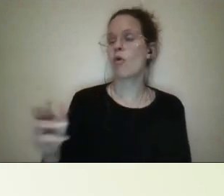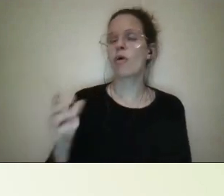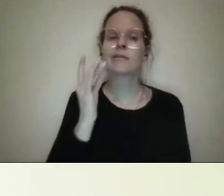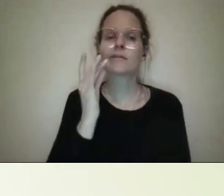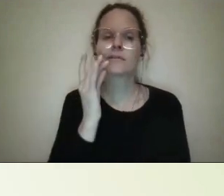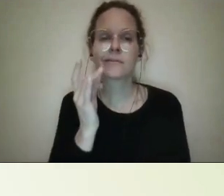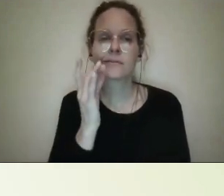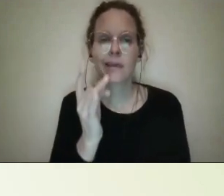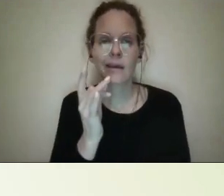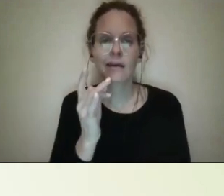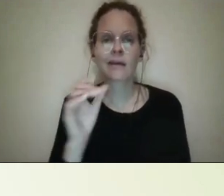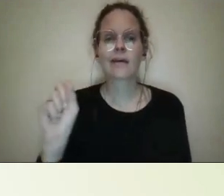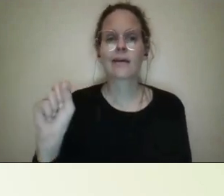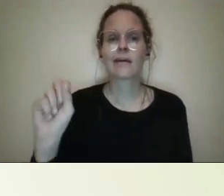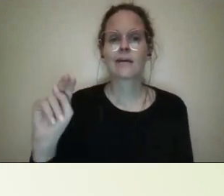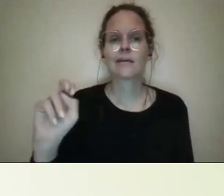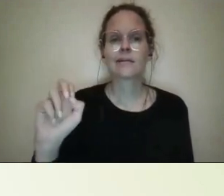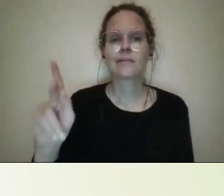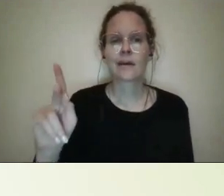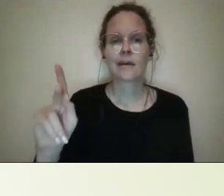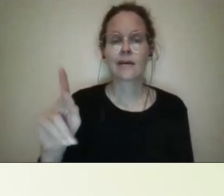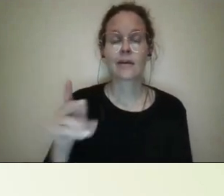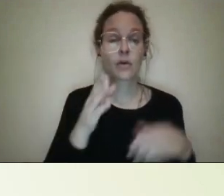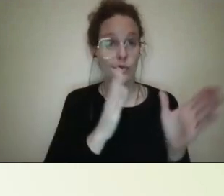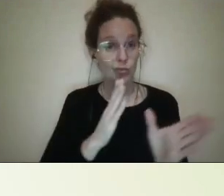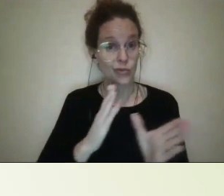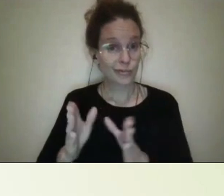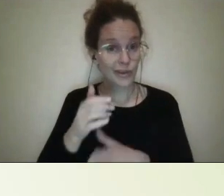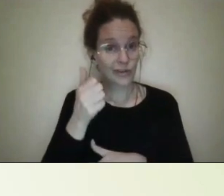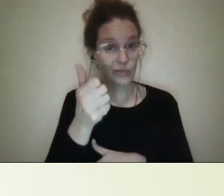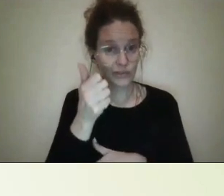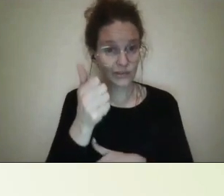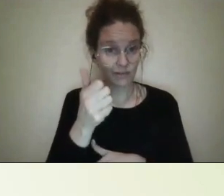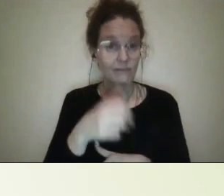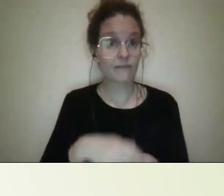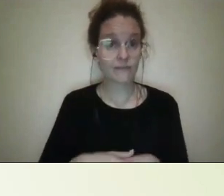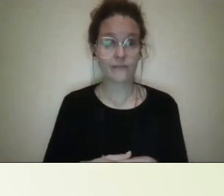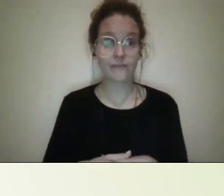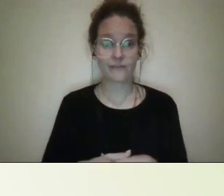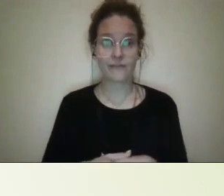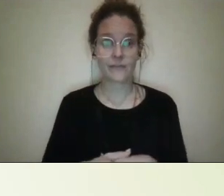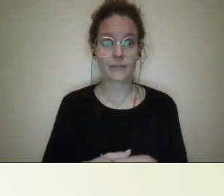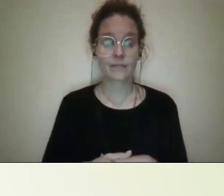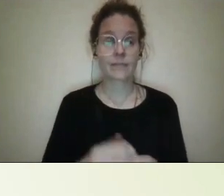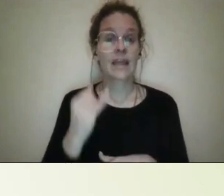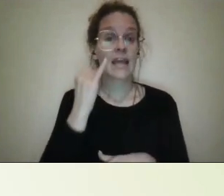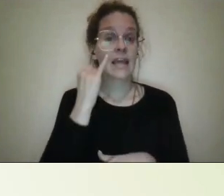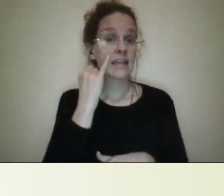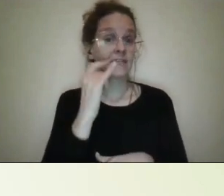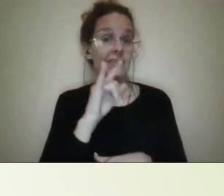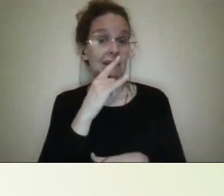Prepare yourself to follow through. If the child is not able to do that, then you need